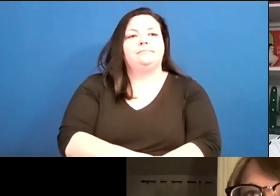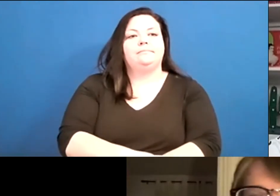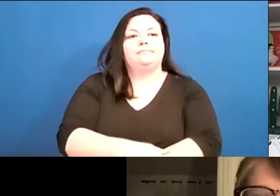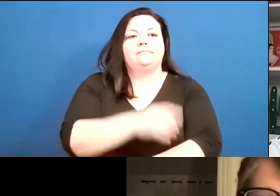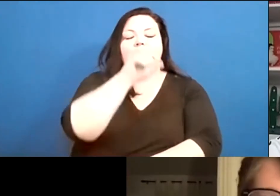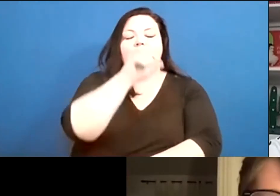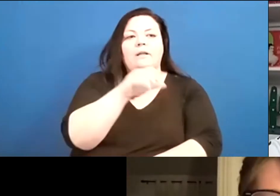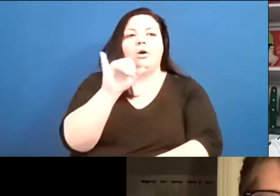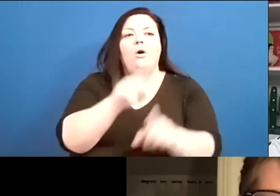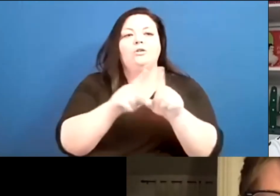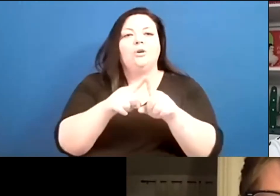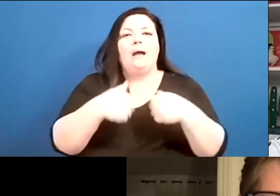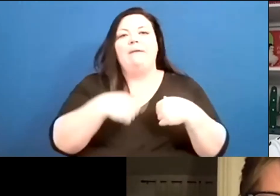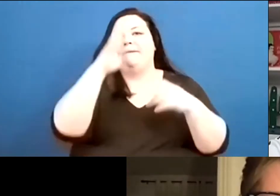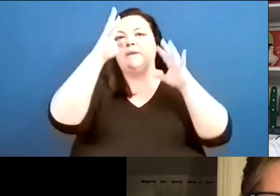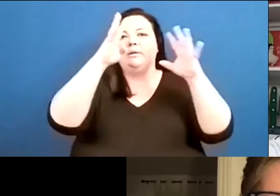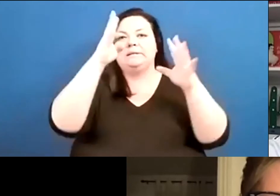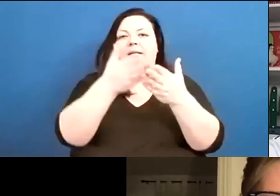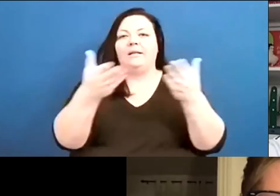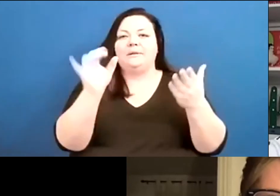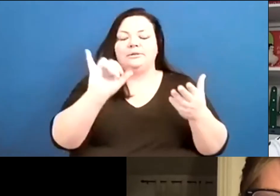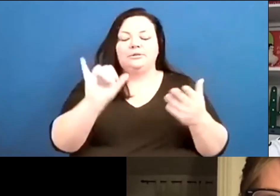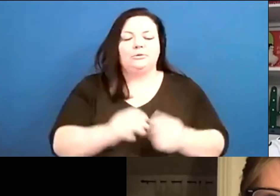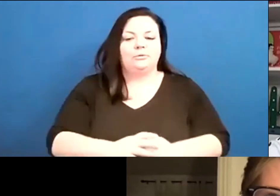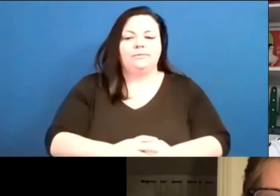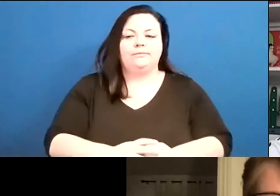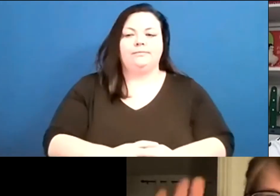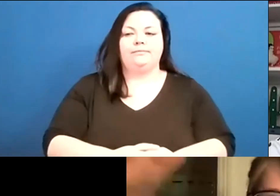tale element of that, you know, that that, um, like, the wolf as